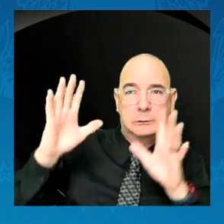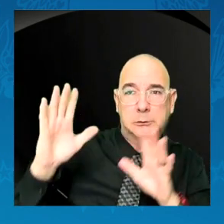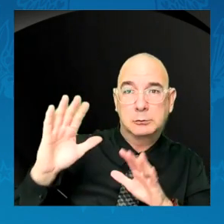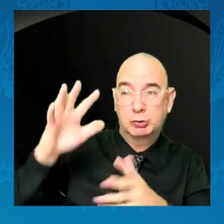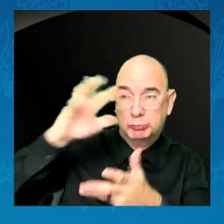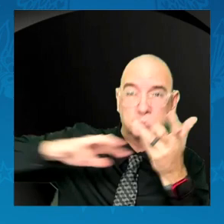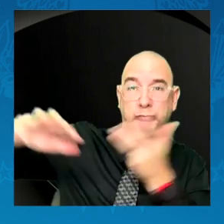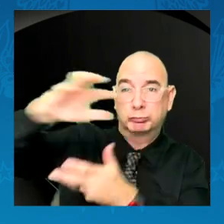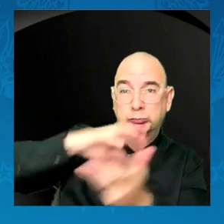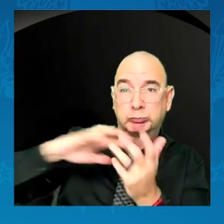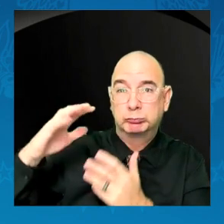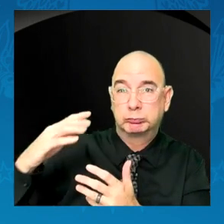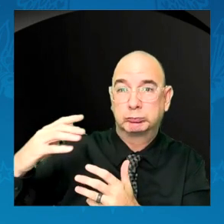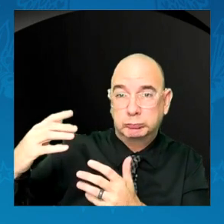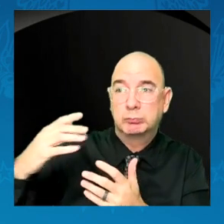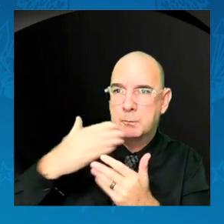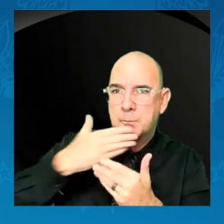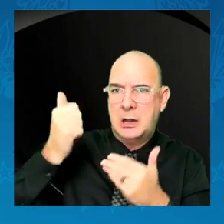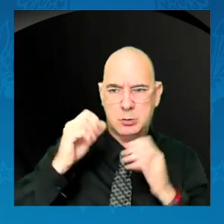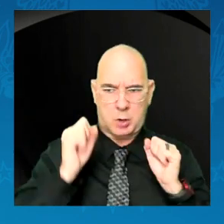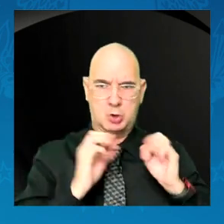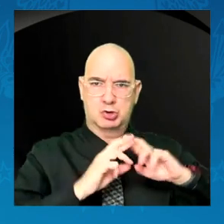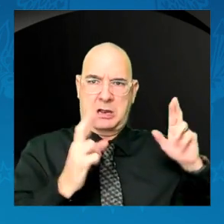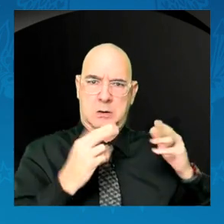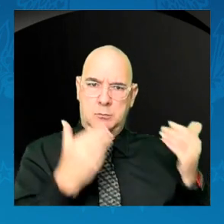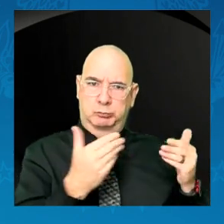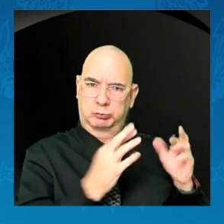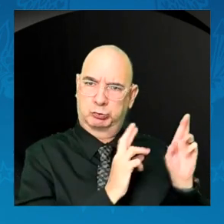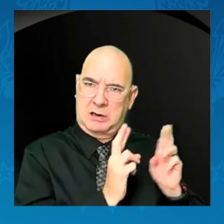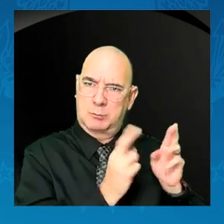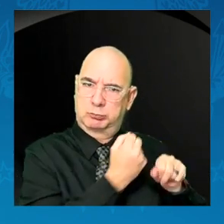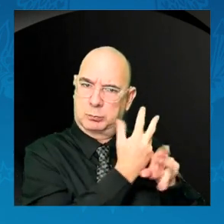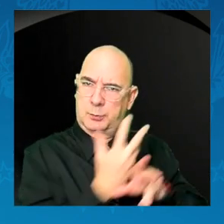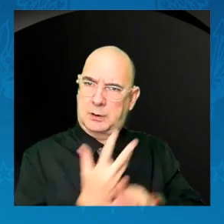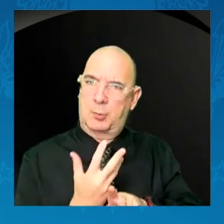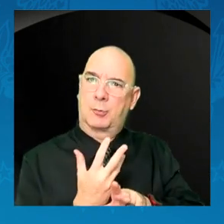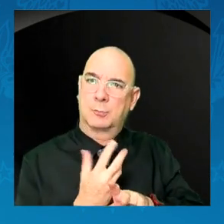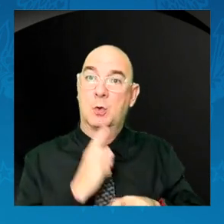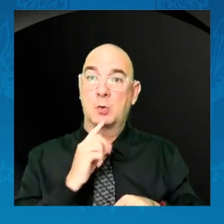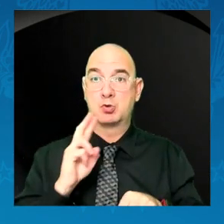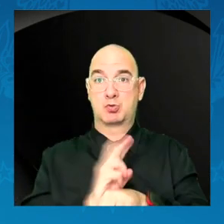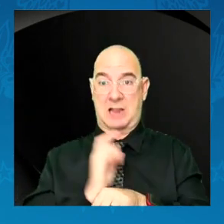and enables us to deploy our resources and personnel swiftly and effectively before